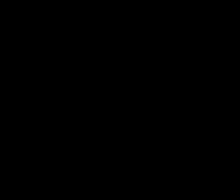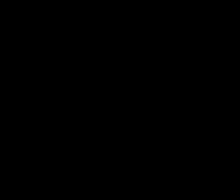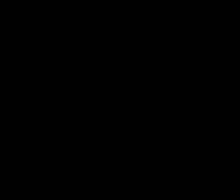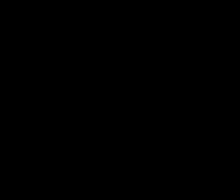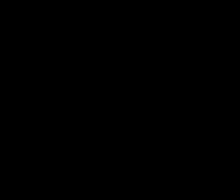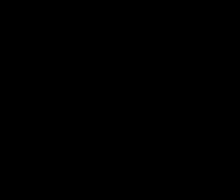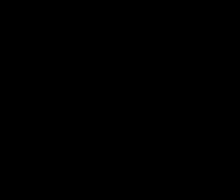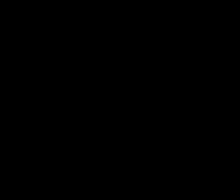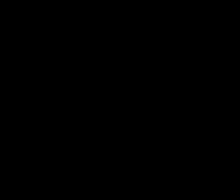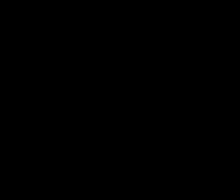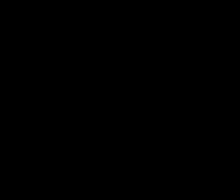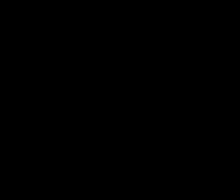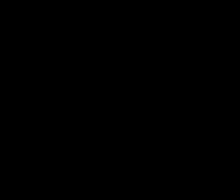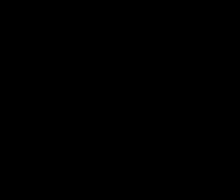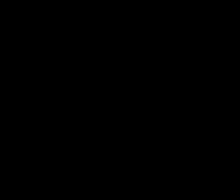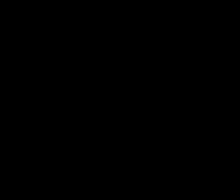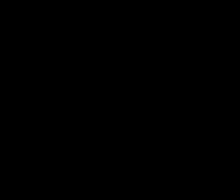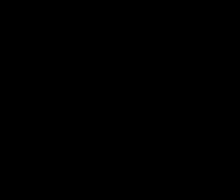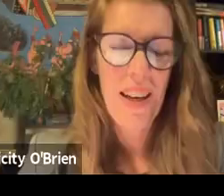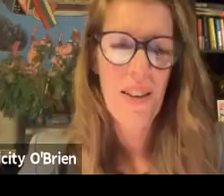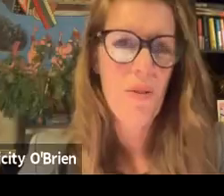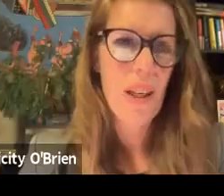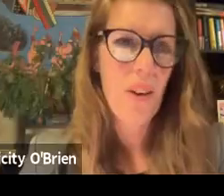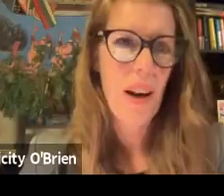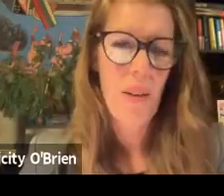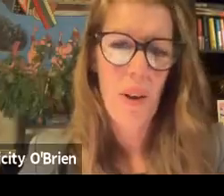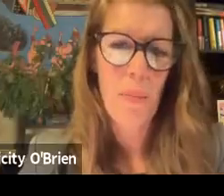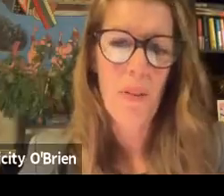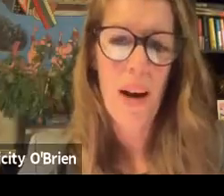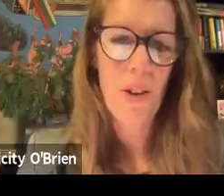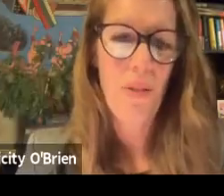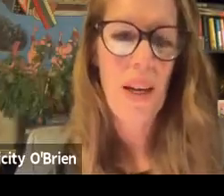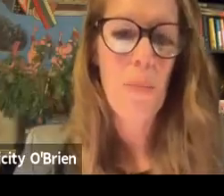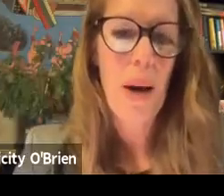There'll be a link in the chat screen shortly and it's really great if you can provide your feedback